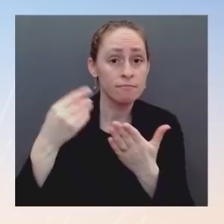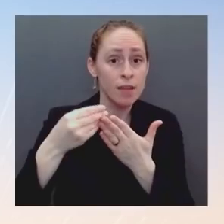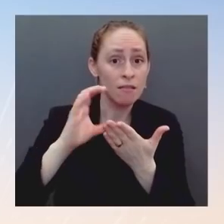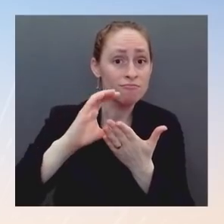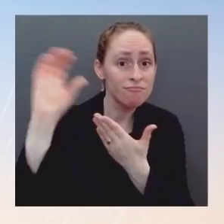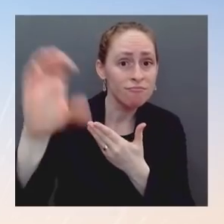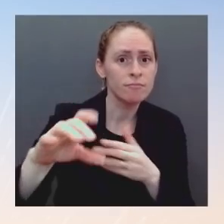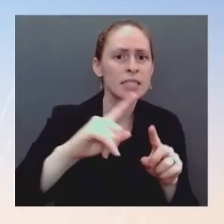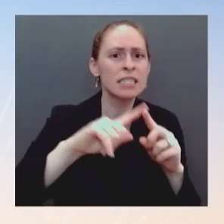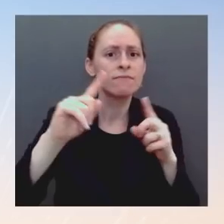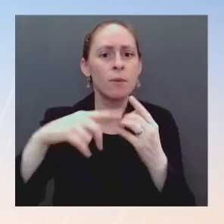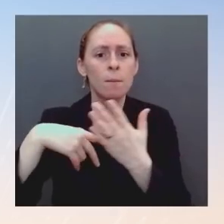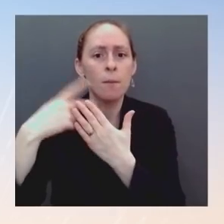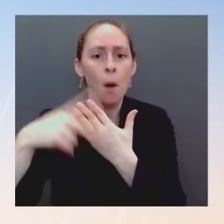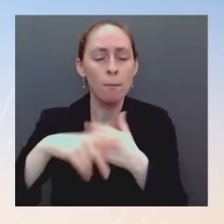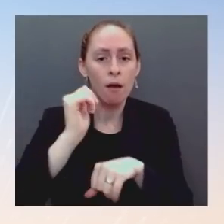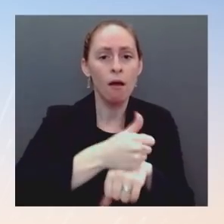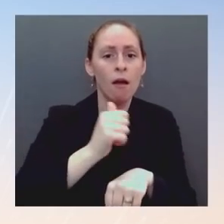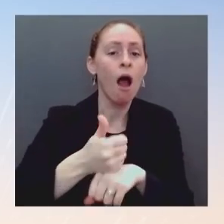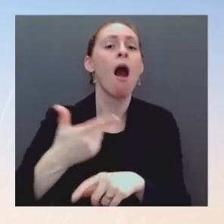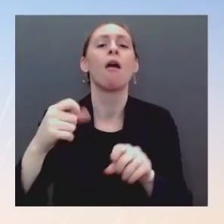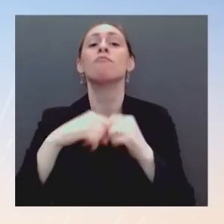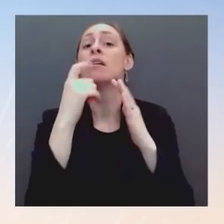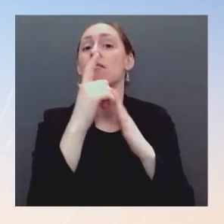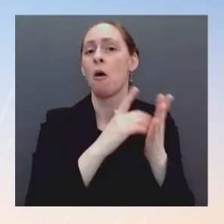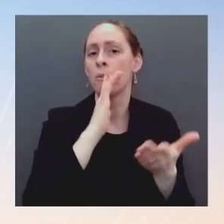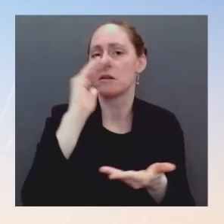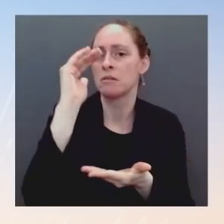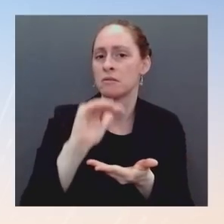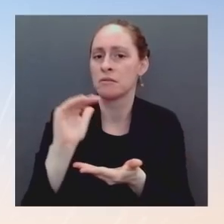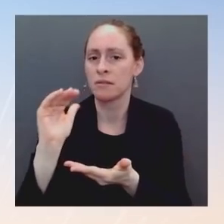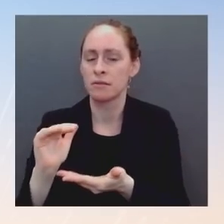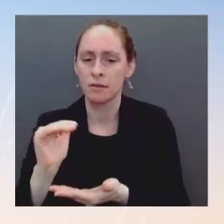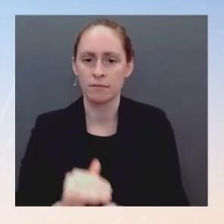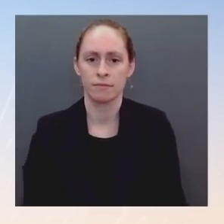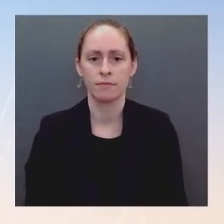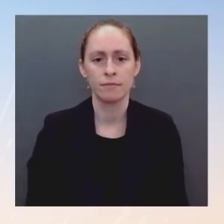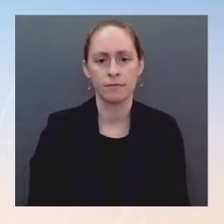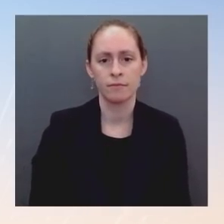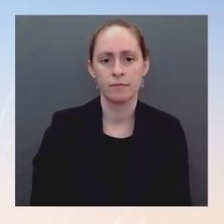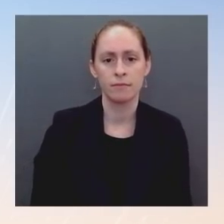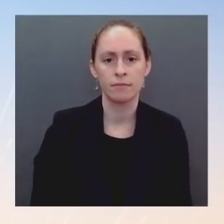who sell firearms to criminals, and why he has taken executive action to crack down on ghost guns.